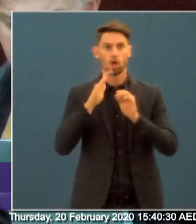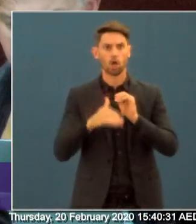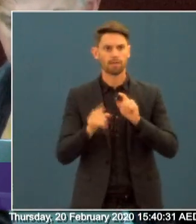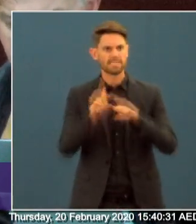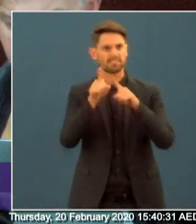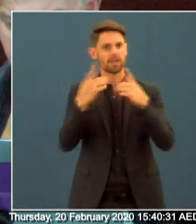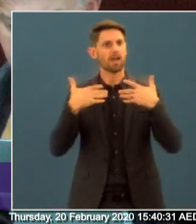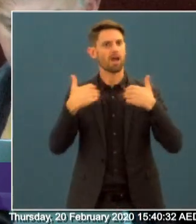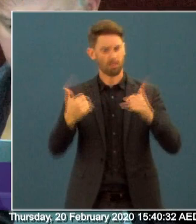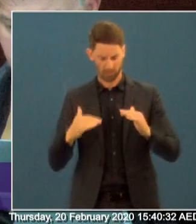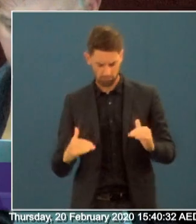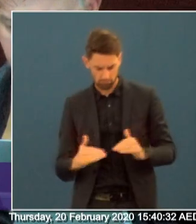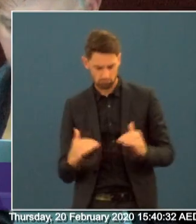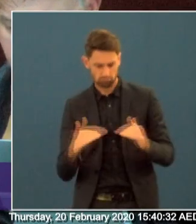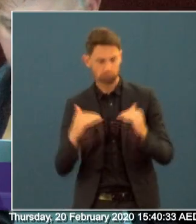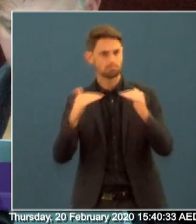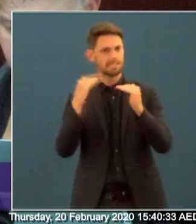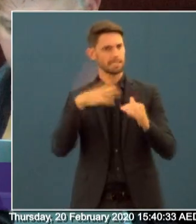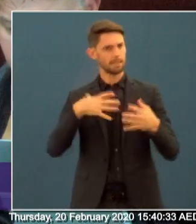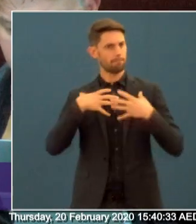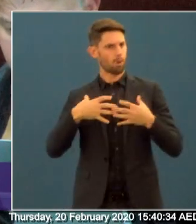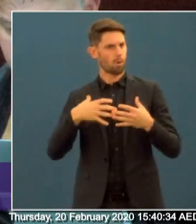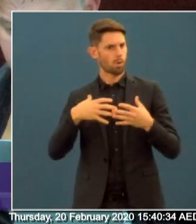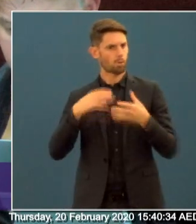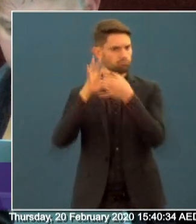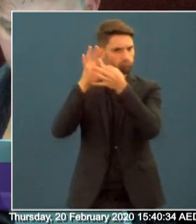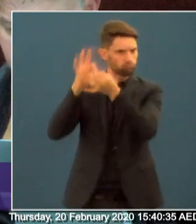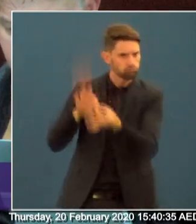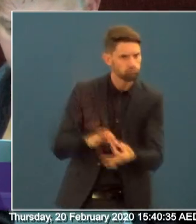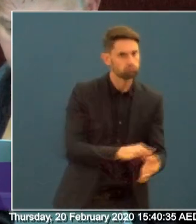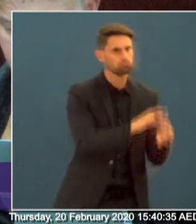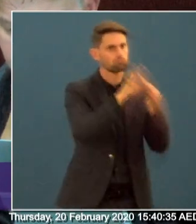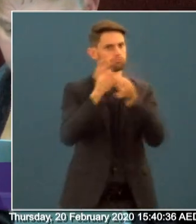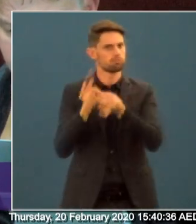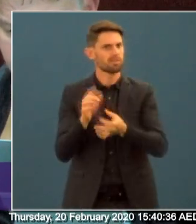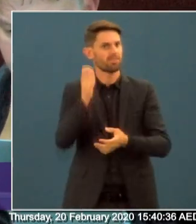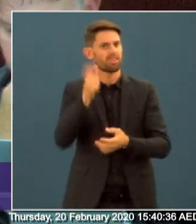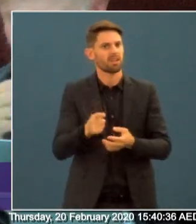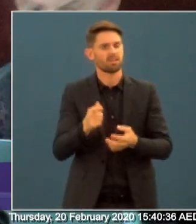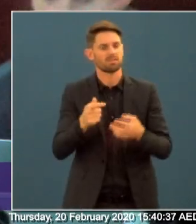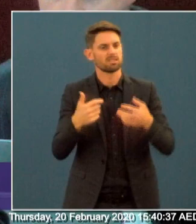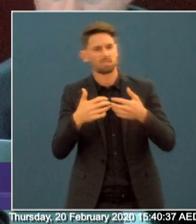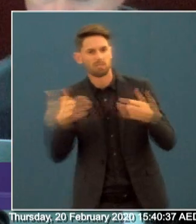And you refer to the need, also, to have more shared models of care